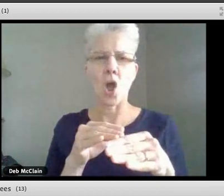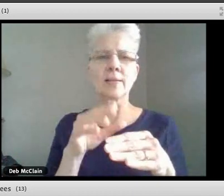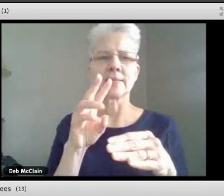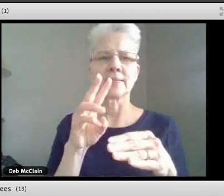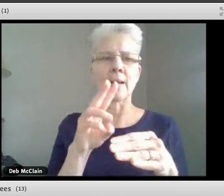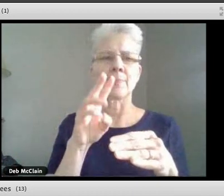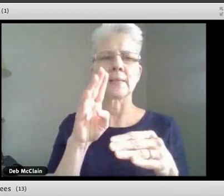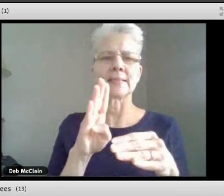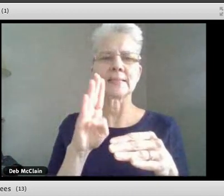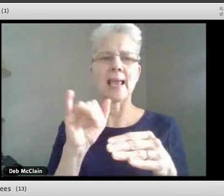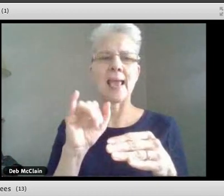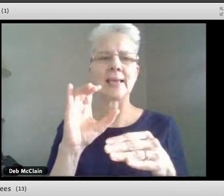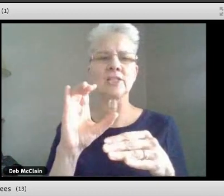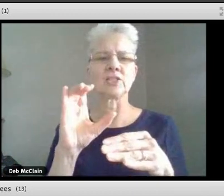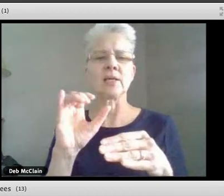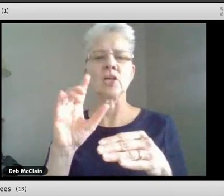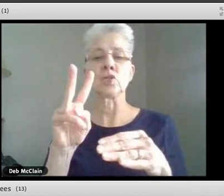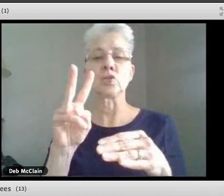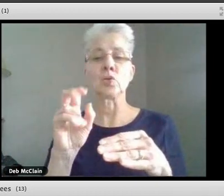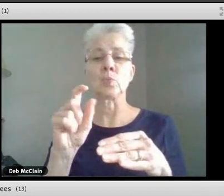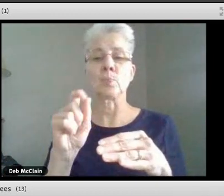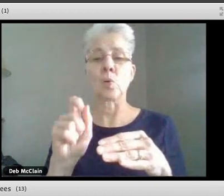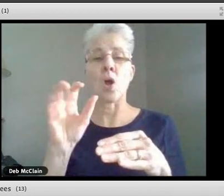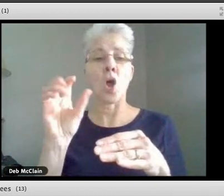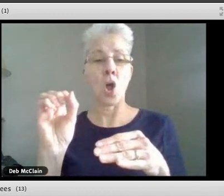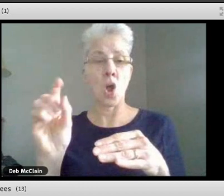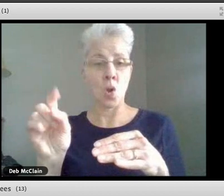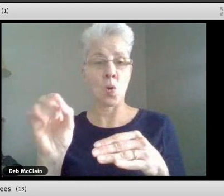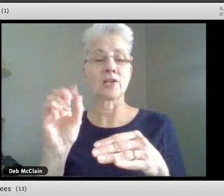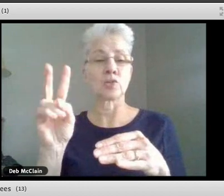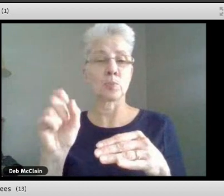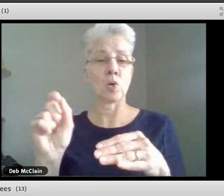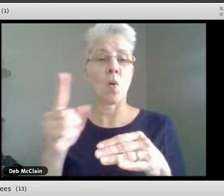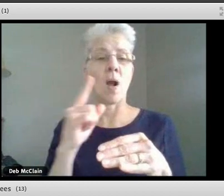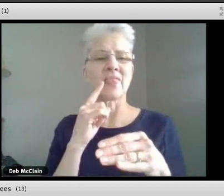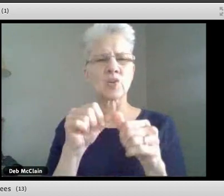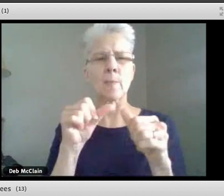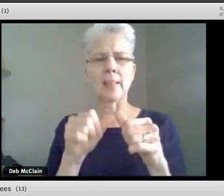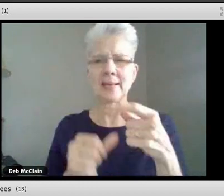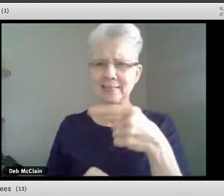These are some sites you can go to that will actually test your website. You can either do it through a checklist.